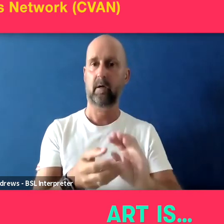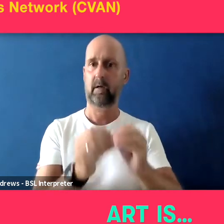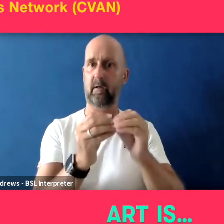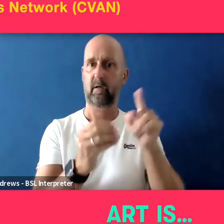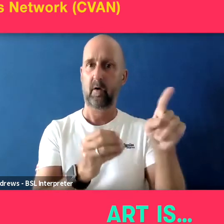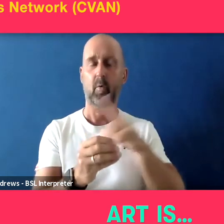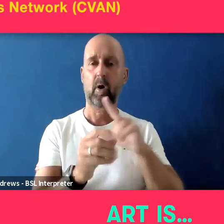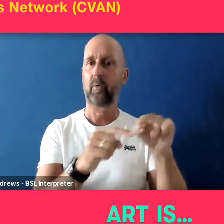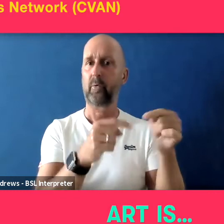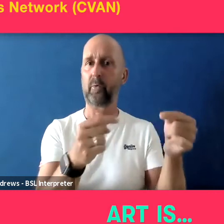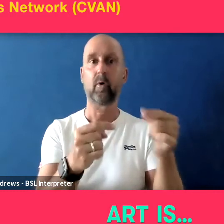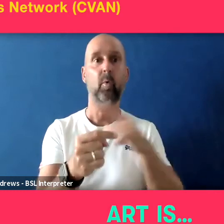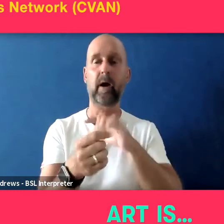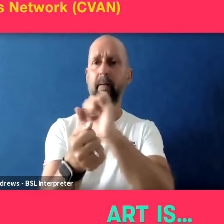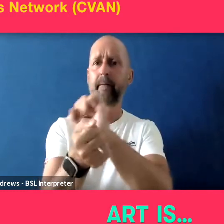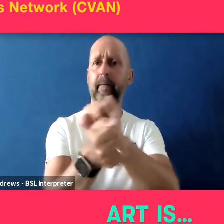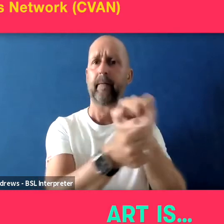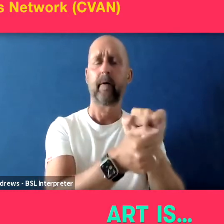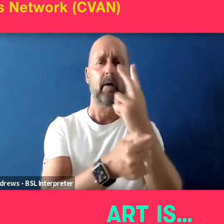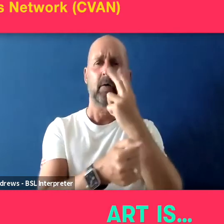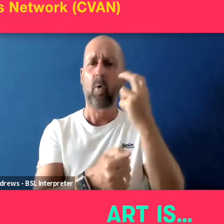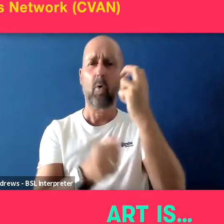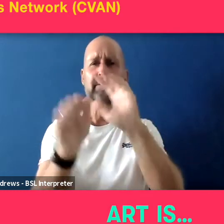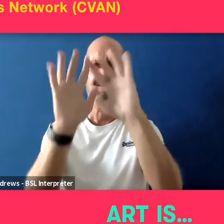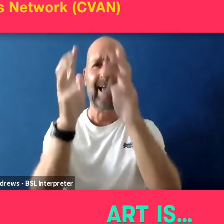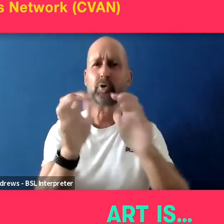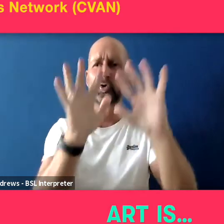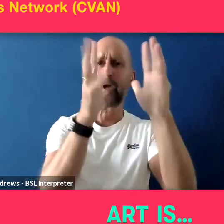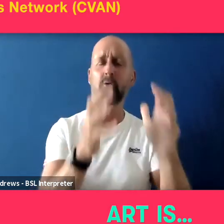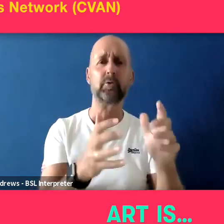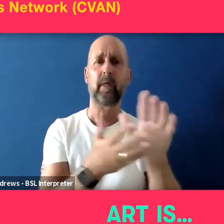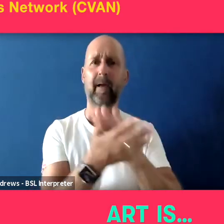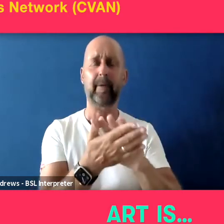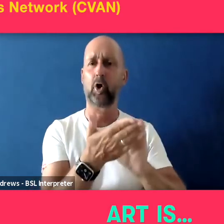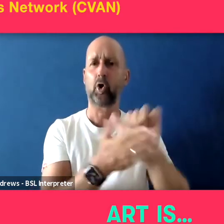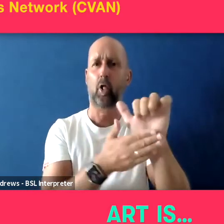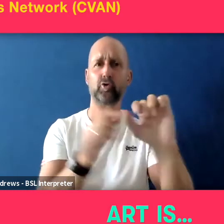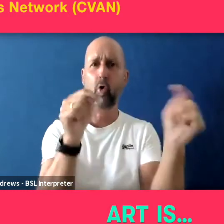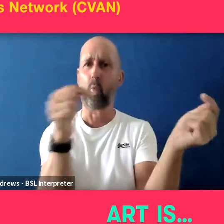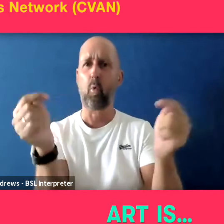monuments and historic statues - provoking culture wars - and an anti woke agenda.